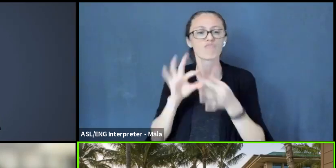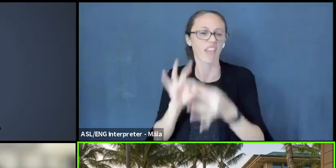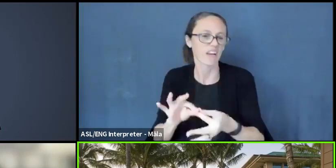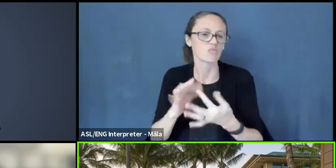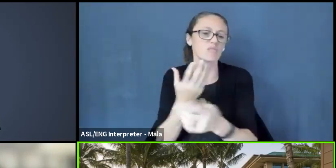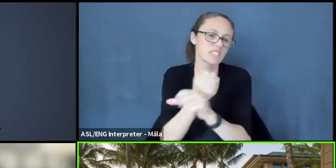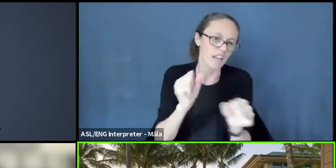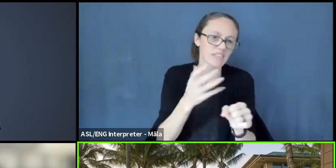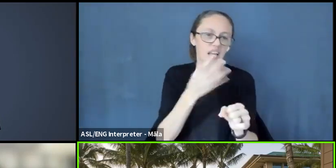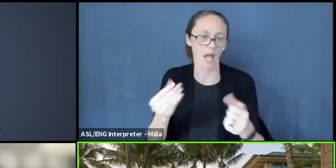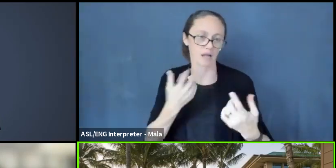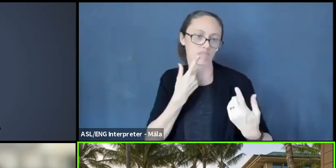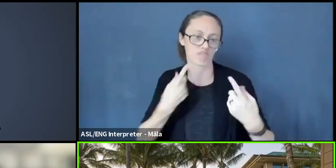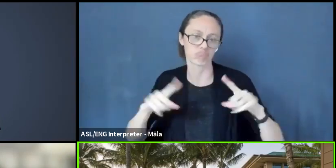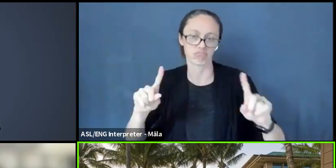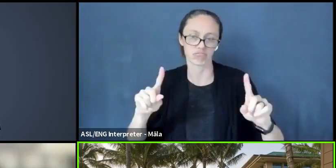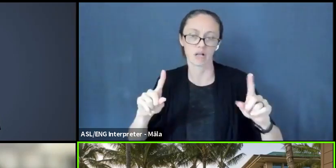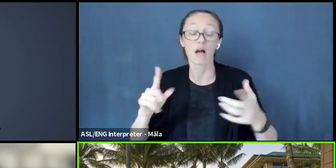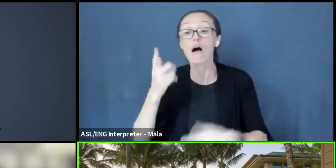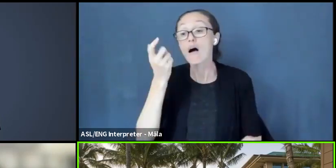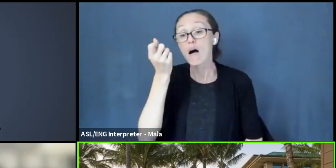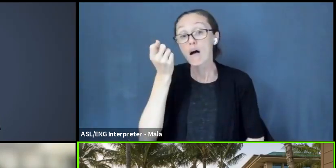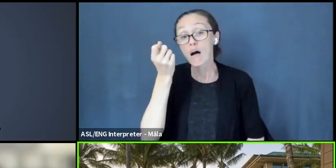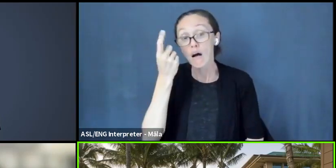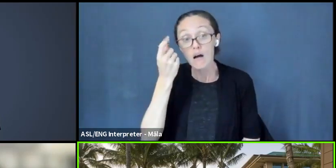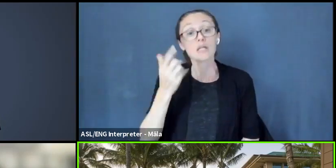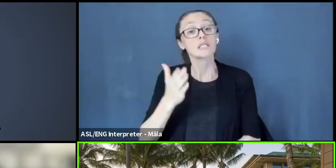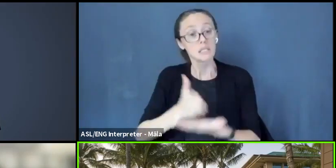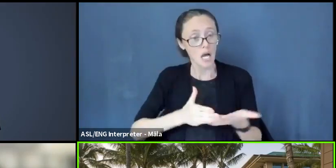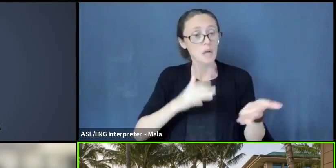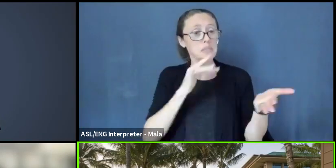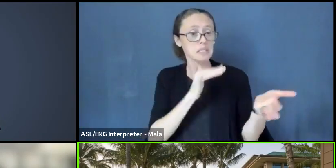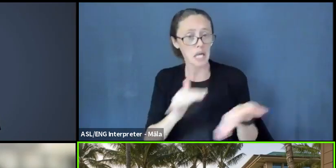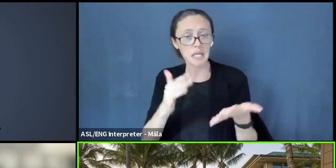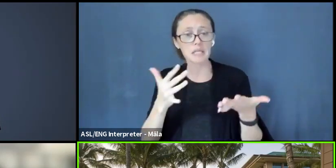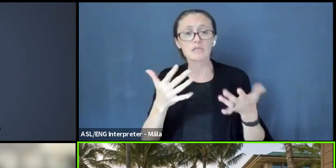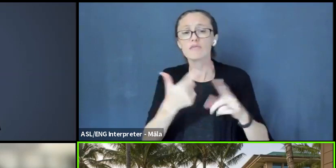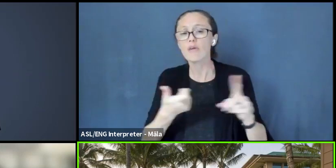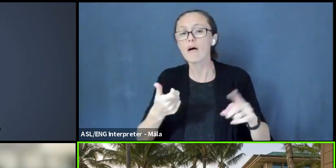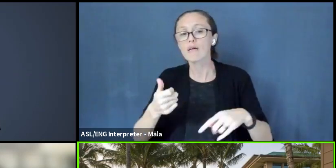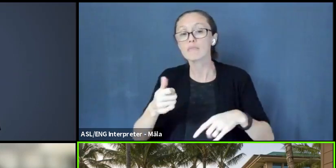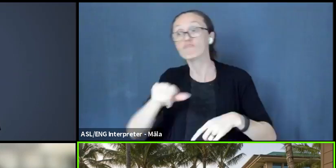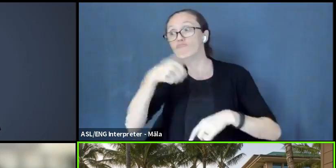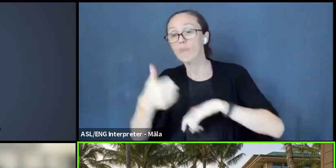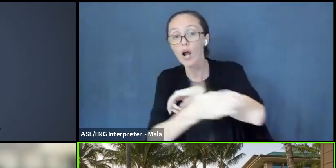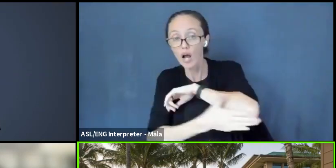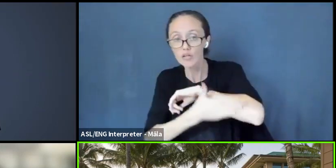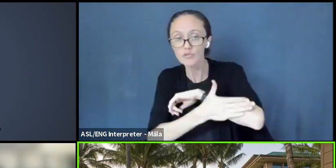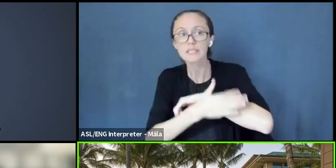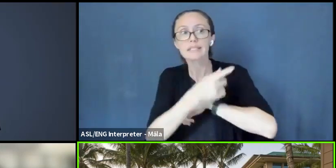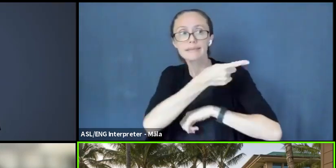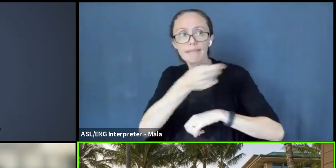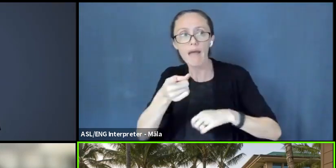There are definitely studies done in other countries that have published some results.